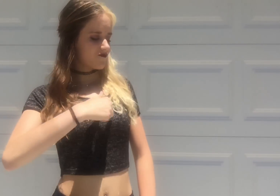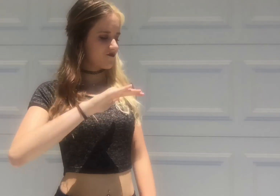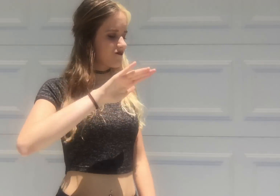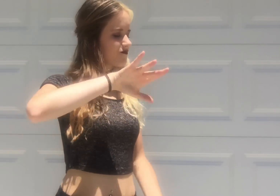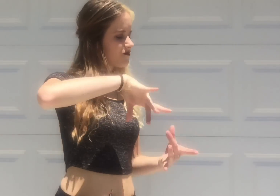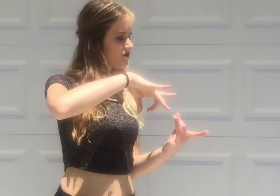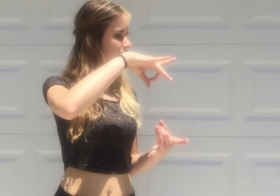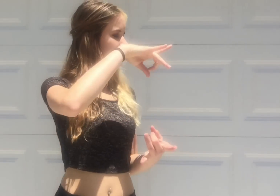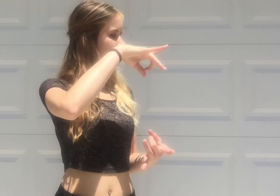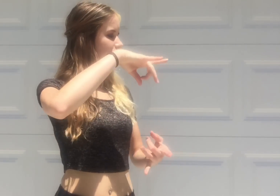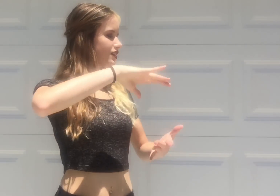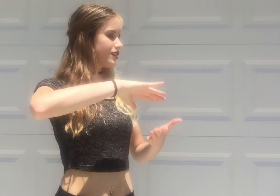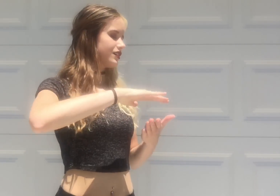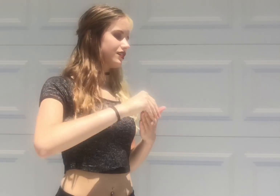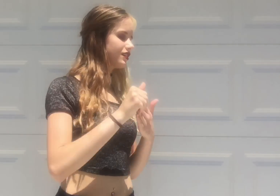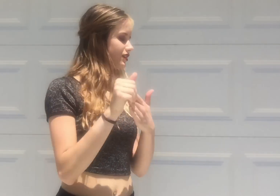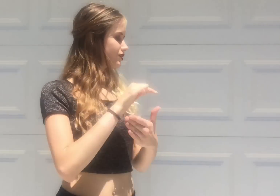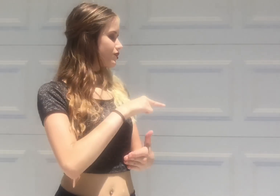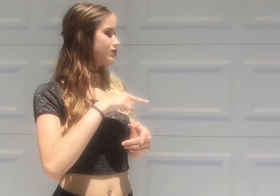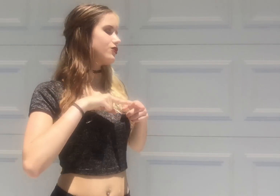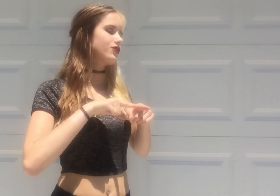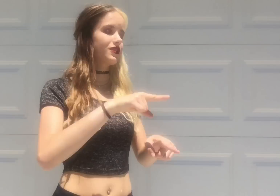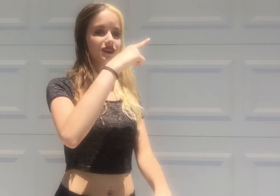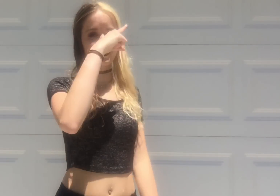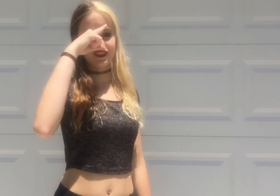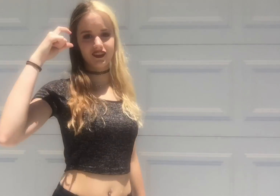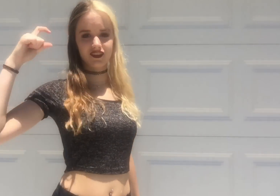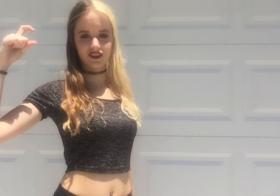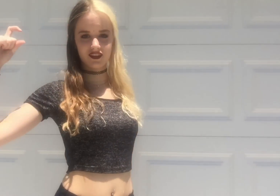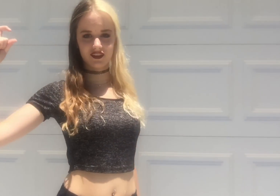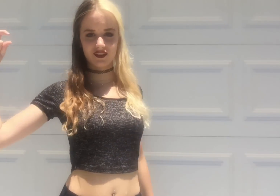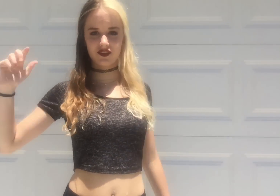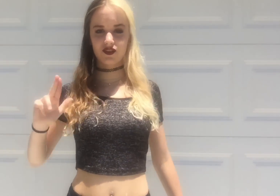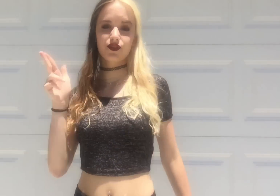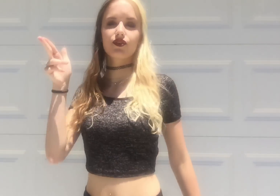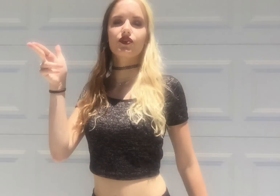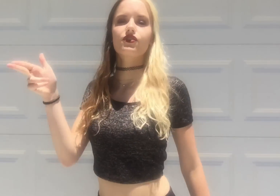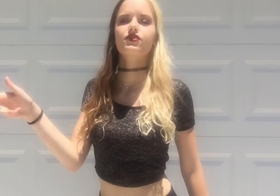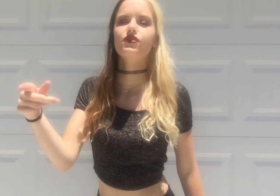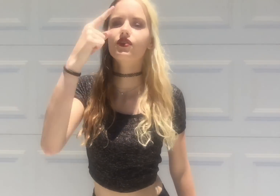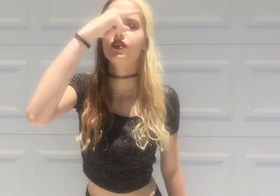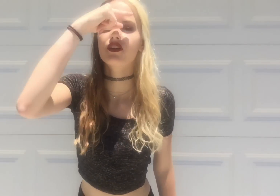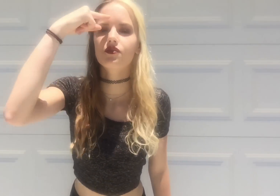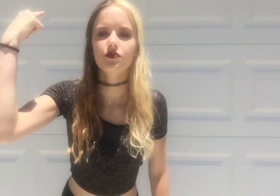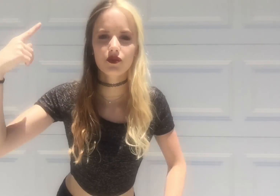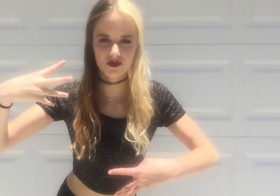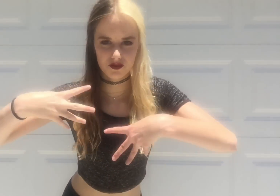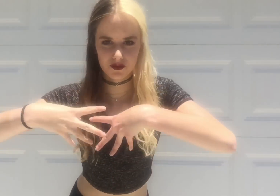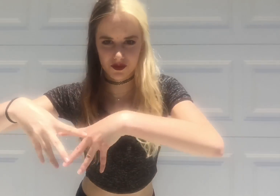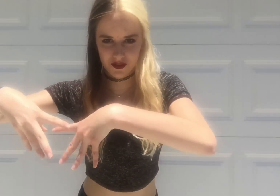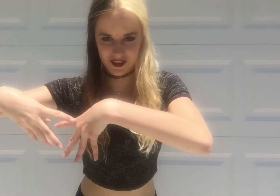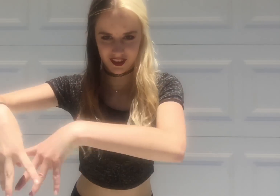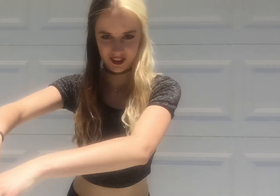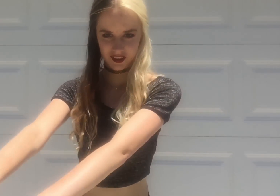A phantom to lead you in the summer, To join The Black Parade."